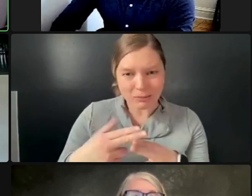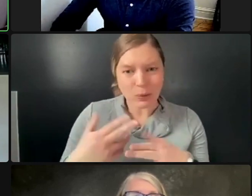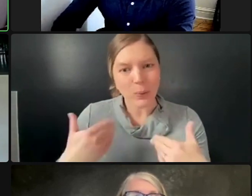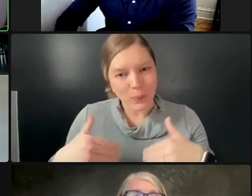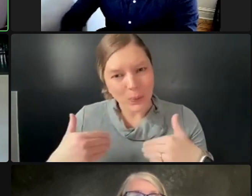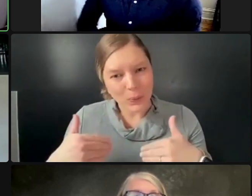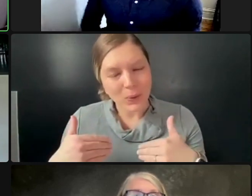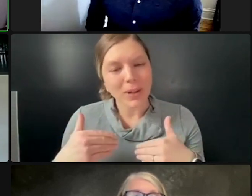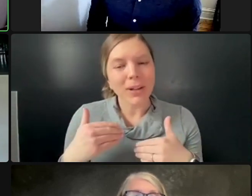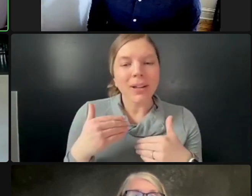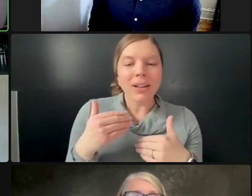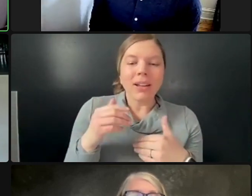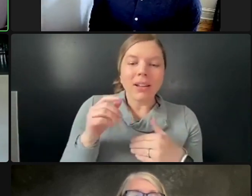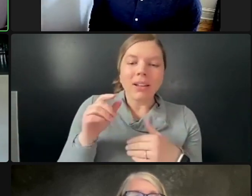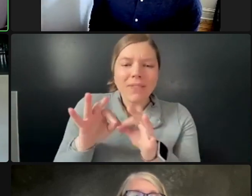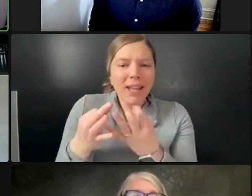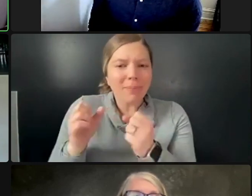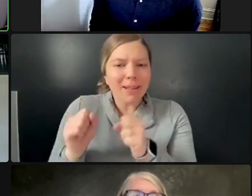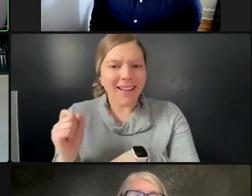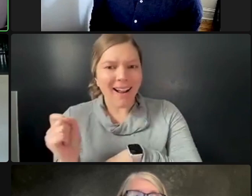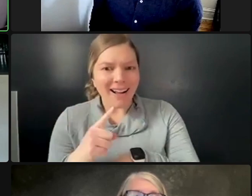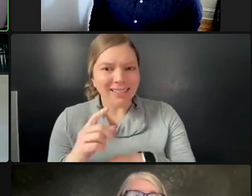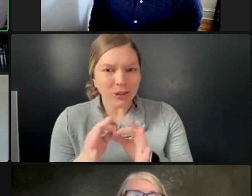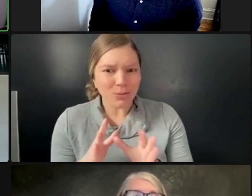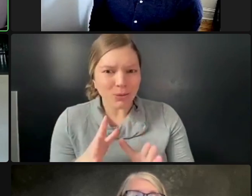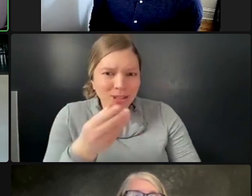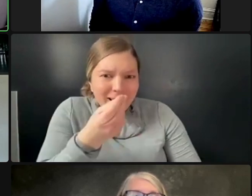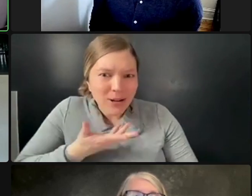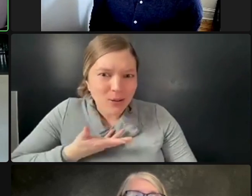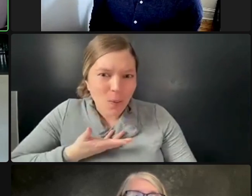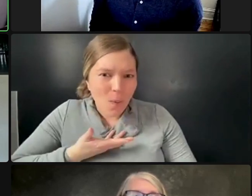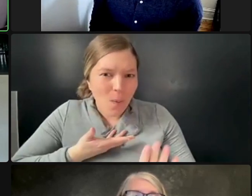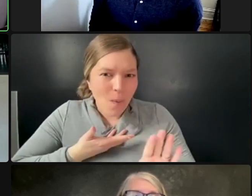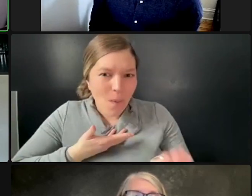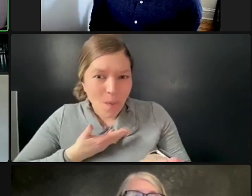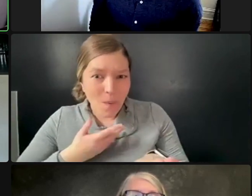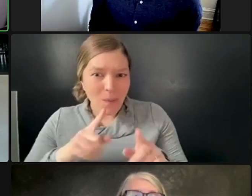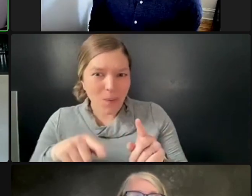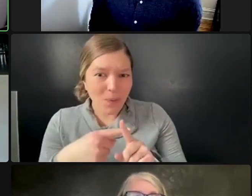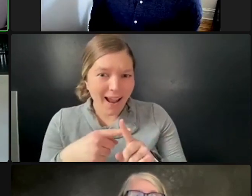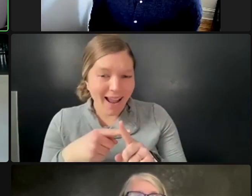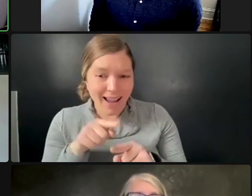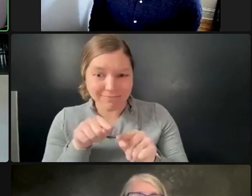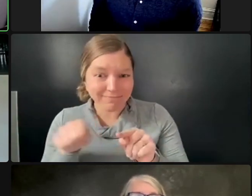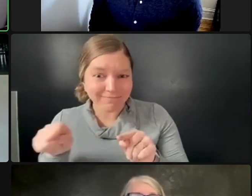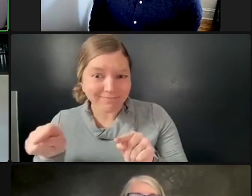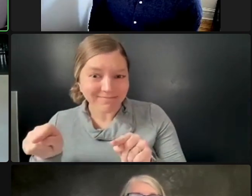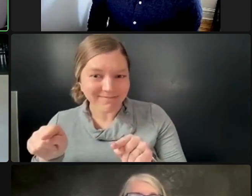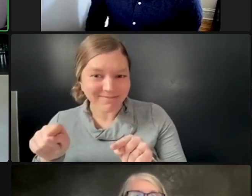And that is a lot for the interpreters to sign. However, the family may be able to ask the interpreters, hey,